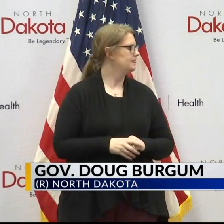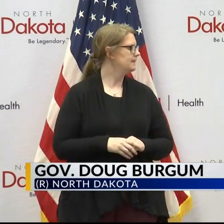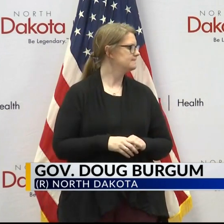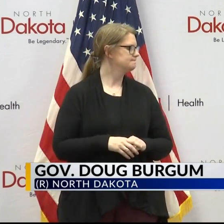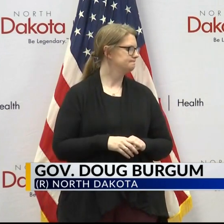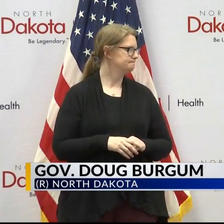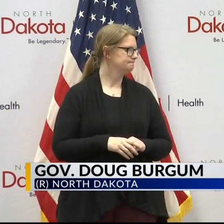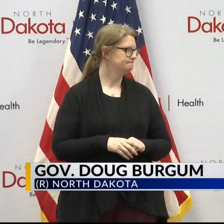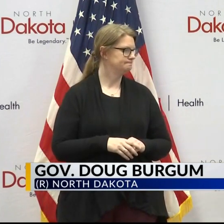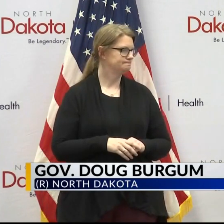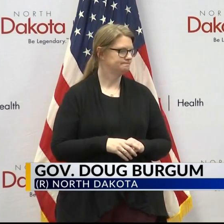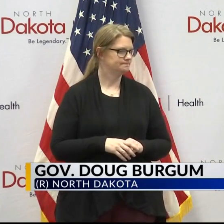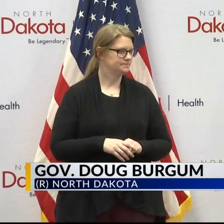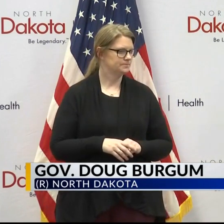CAN HAVE SAFE ELECTIONS.